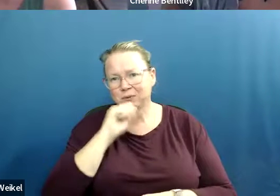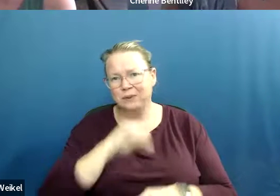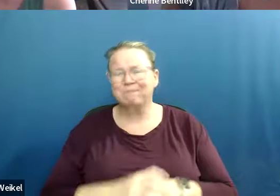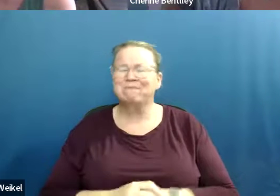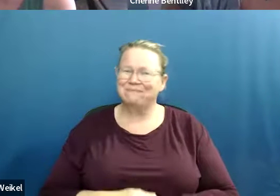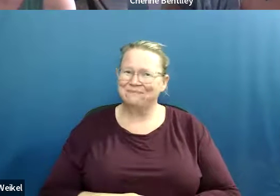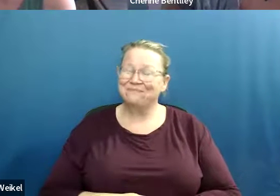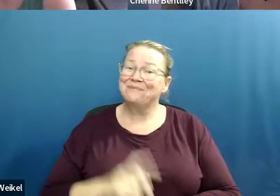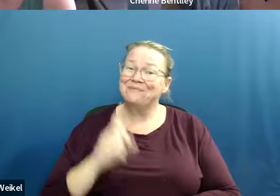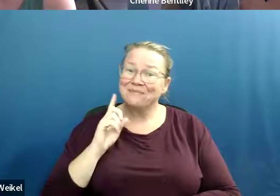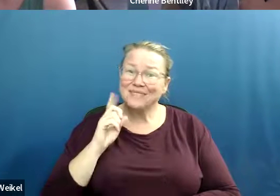Harm (He/Him): that sounds so cool.